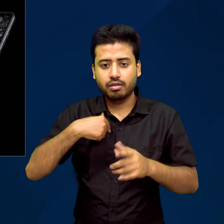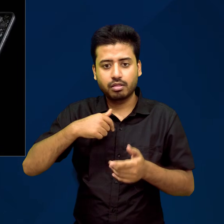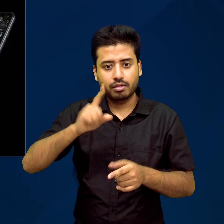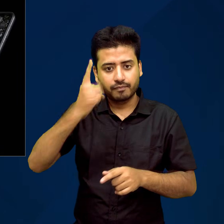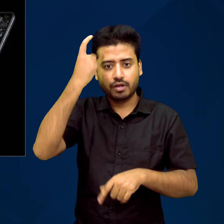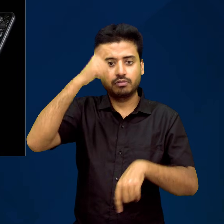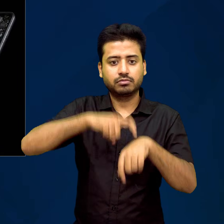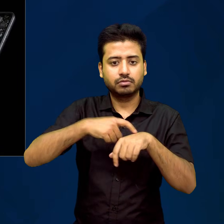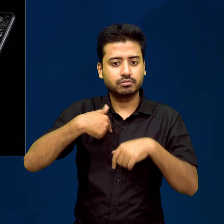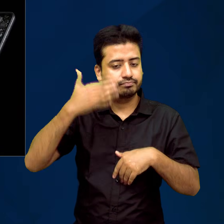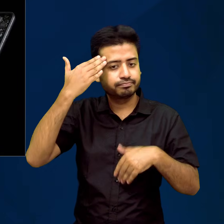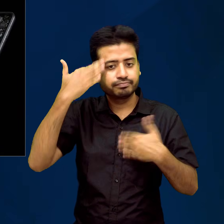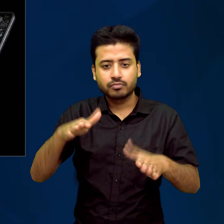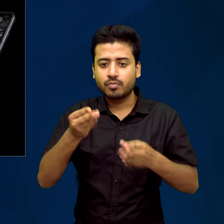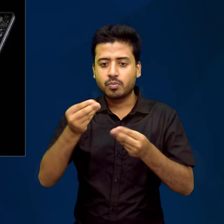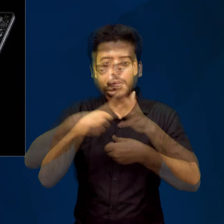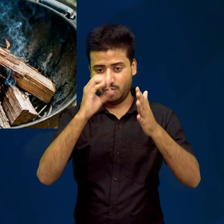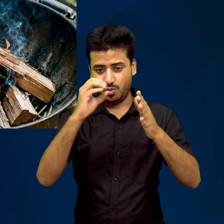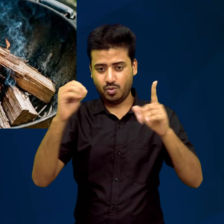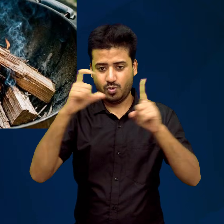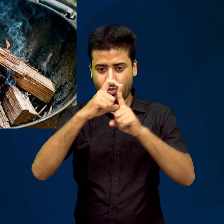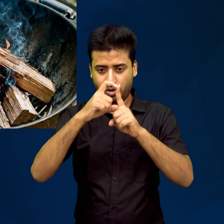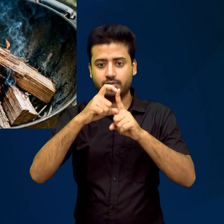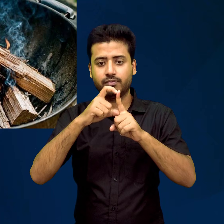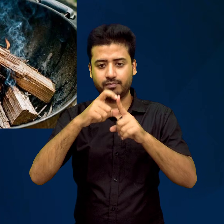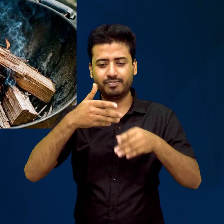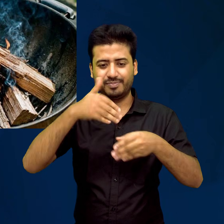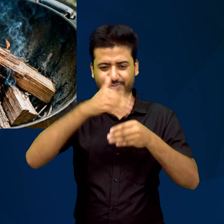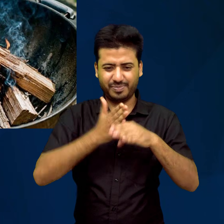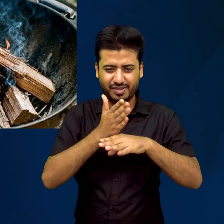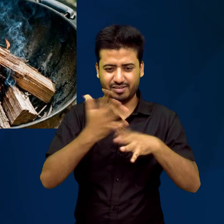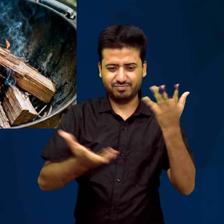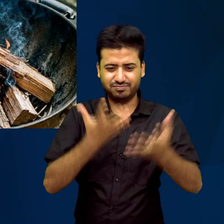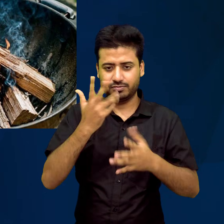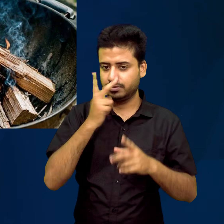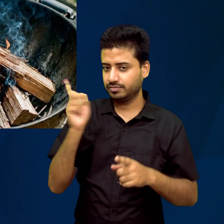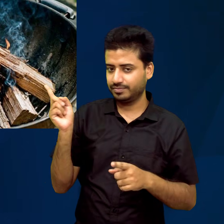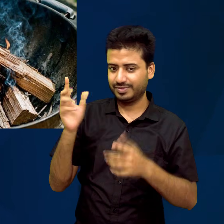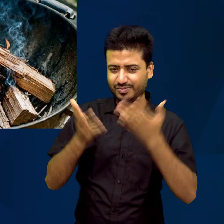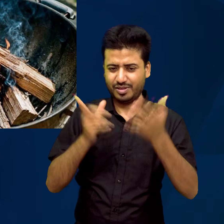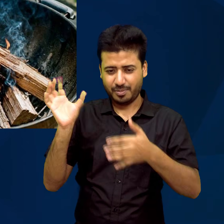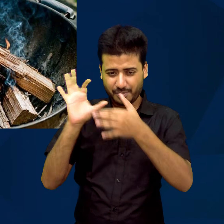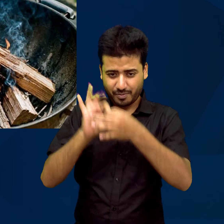both the outer container of the battery and the anode, the negative terminal. Two, that inserting